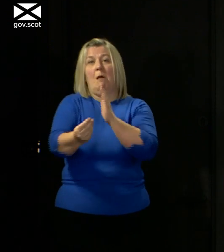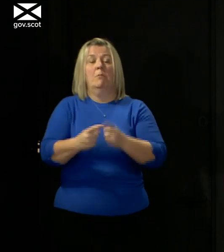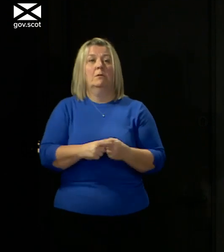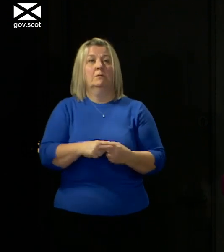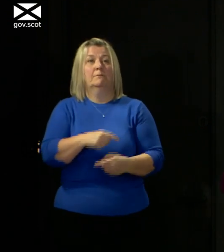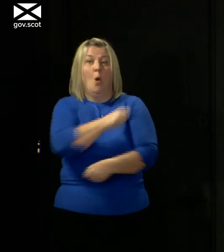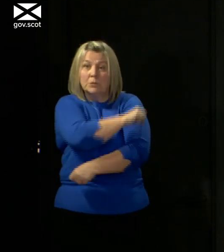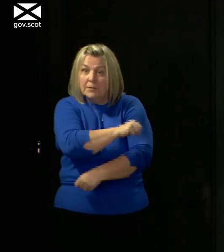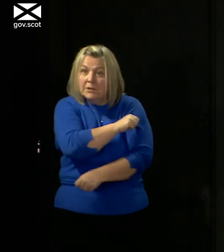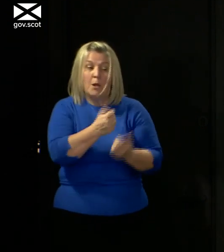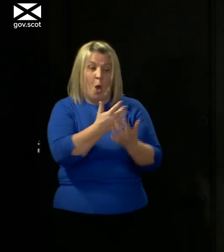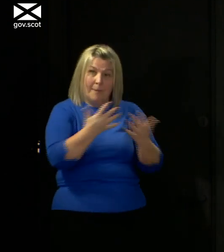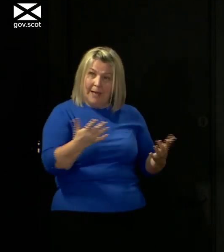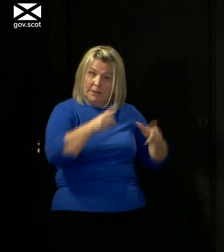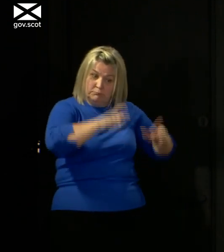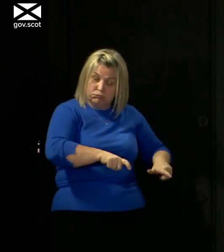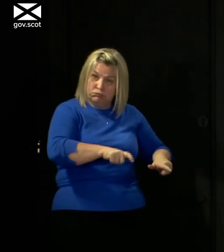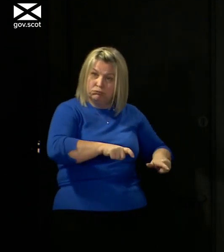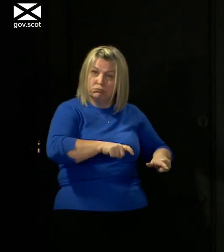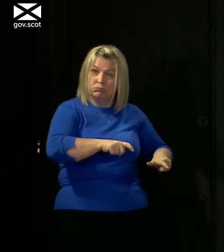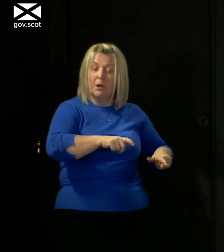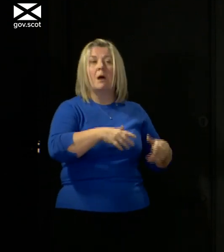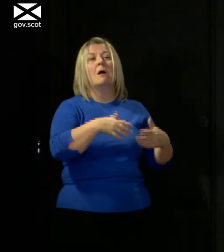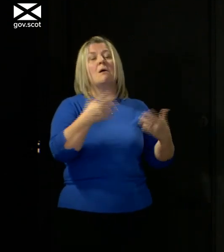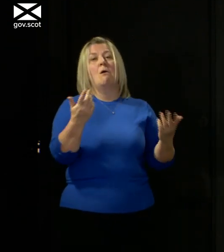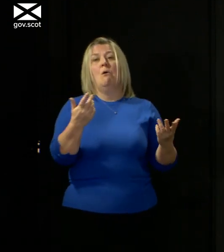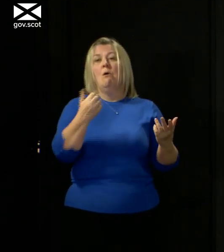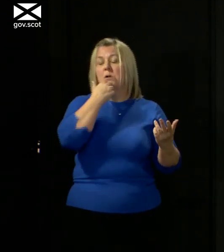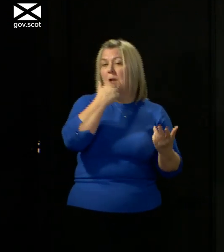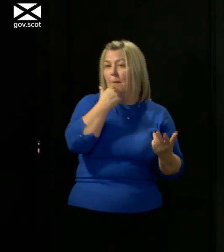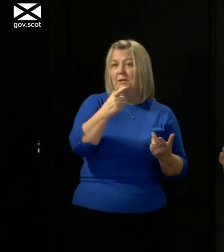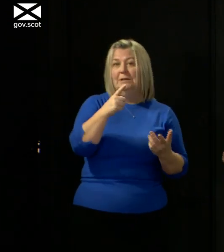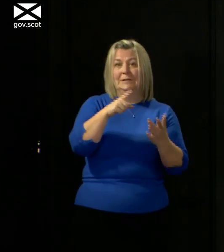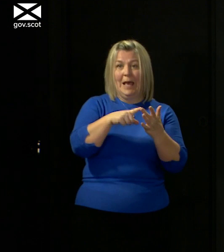numbers the numbers of people sadly dying there's other ways in which health